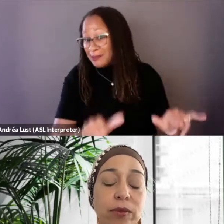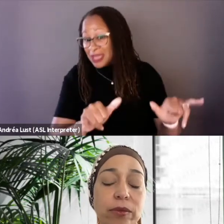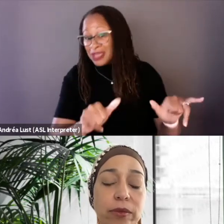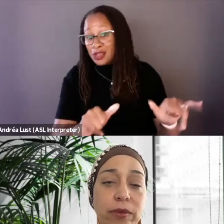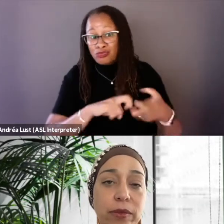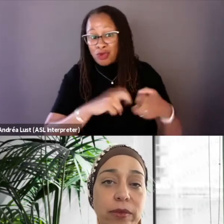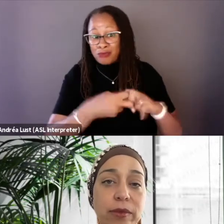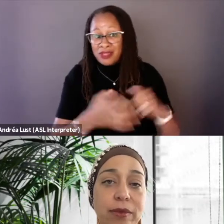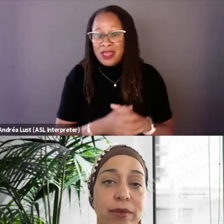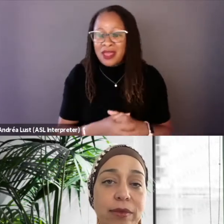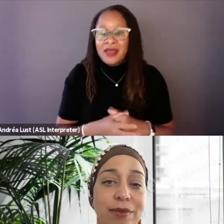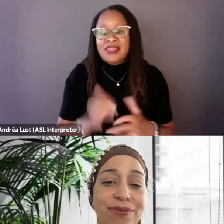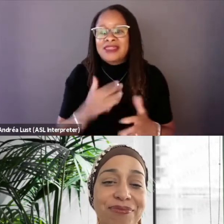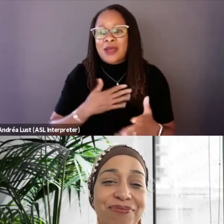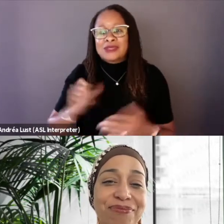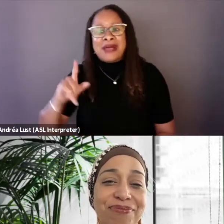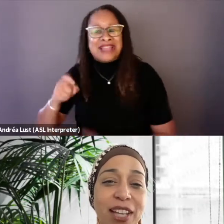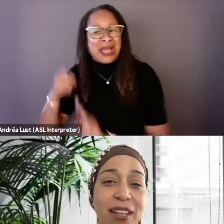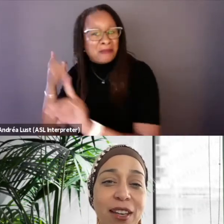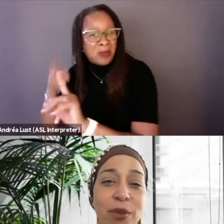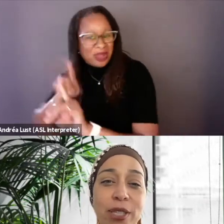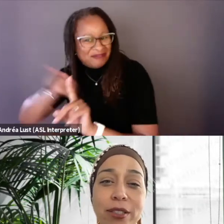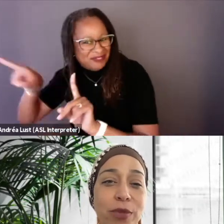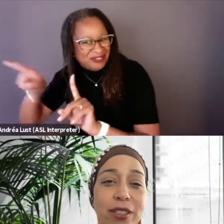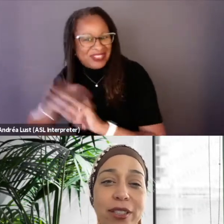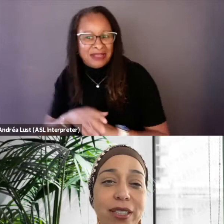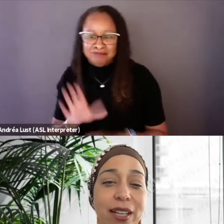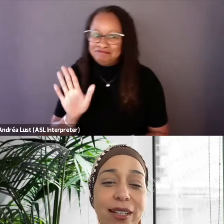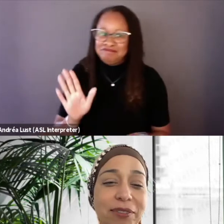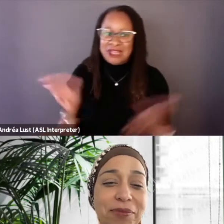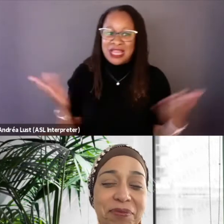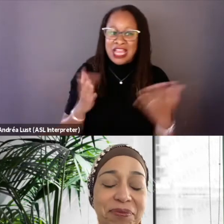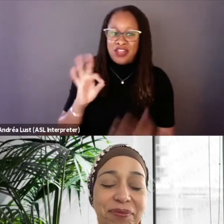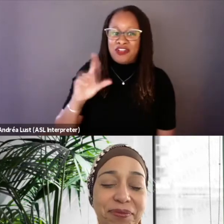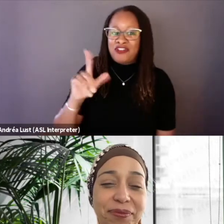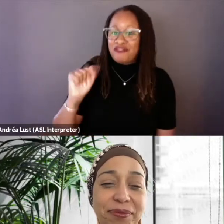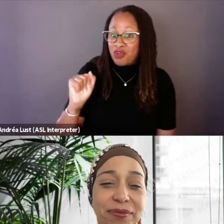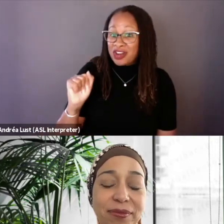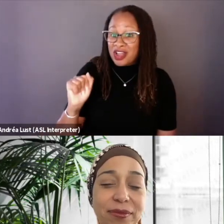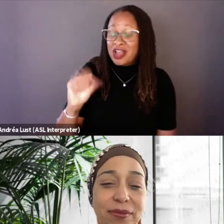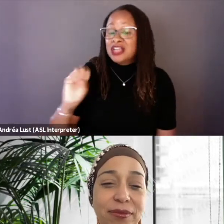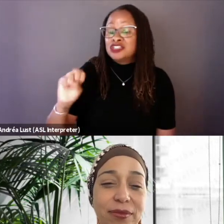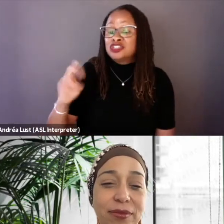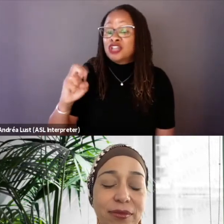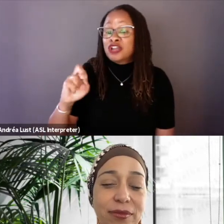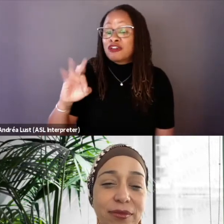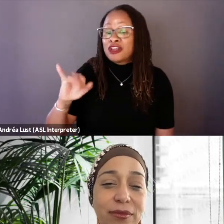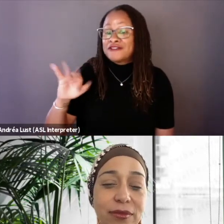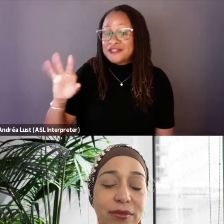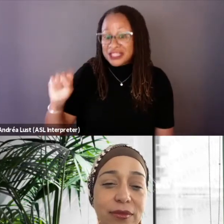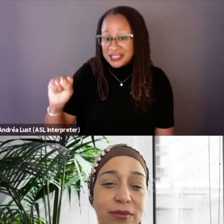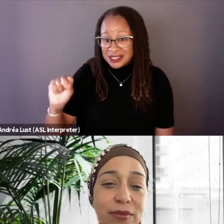That was my side point, sorry. No, that's great. No, here in Florida, you know, the sheriffs were a long-time enforcers